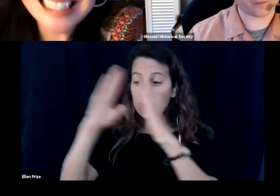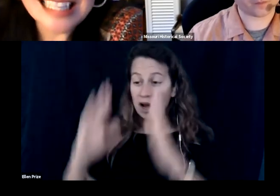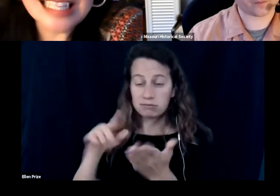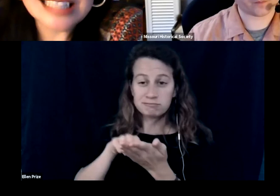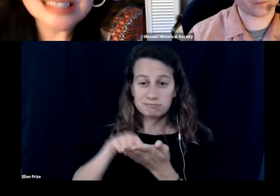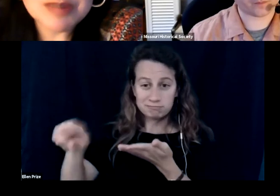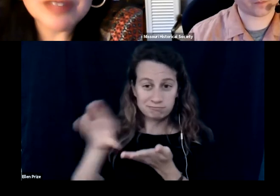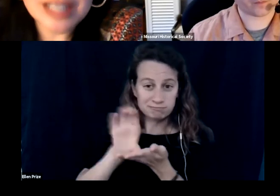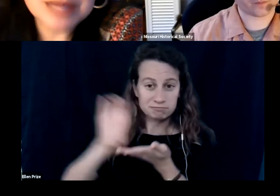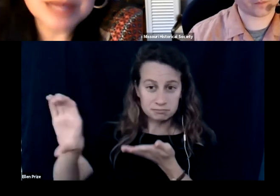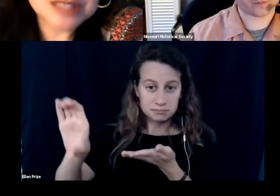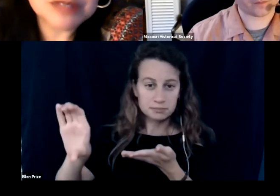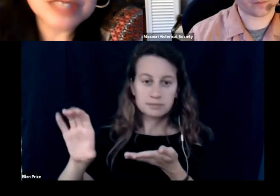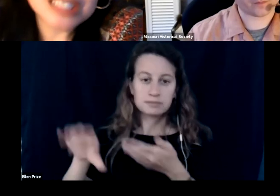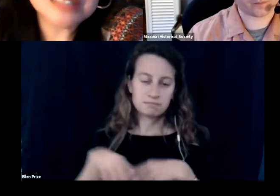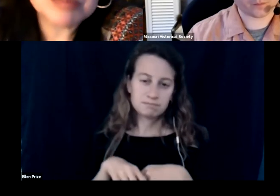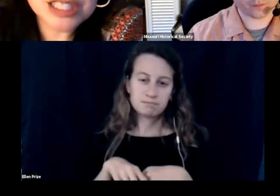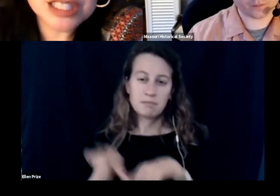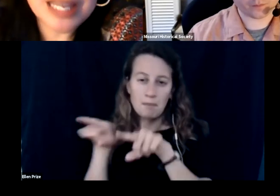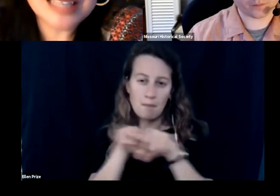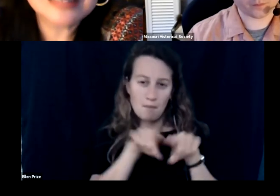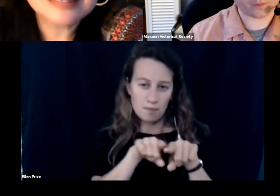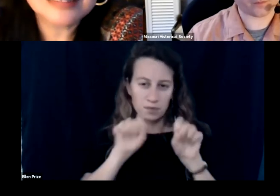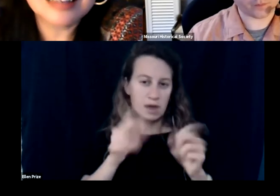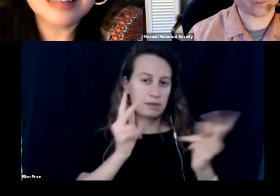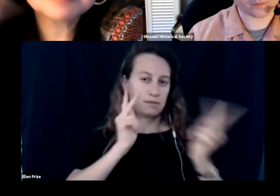jobs working as like governesses and housekeepers where they